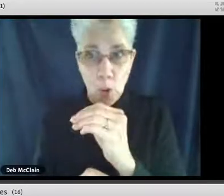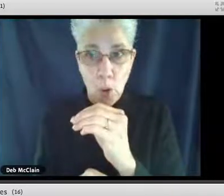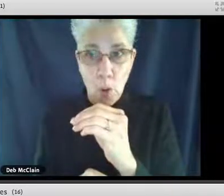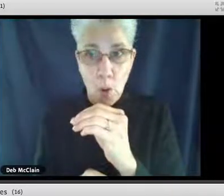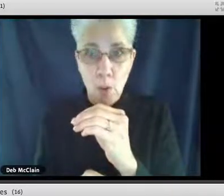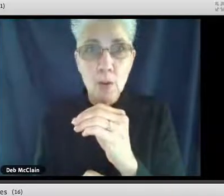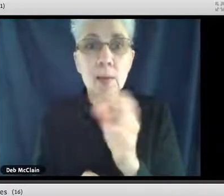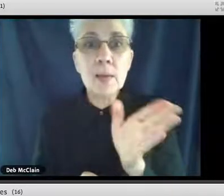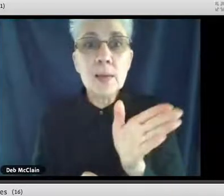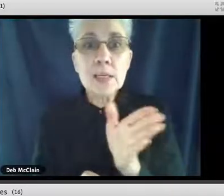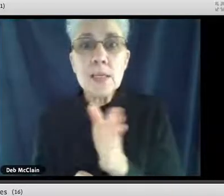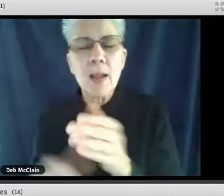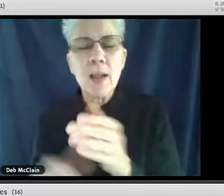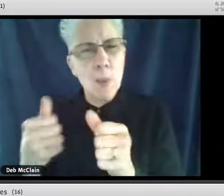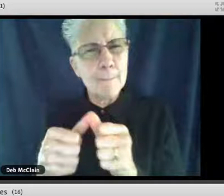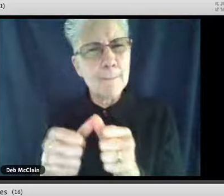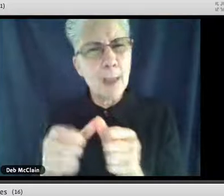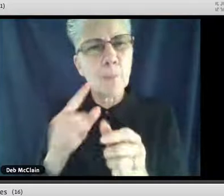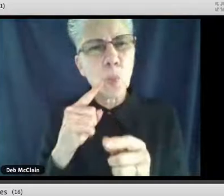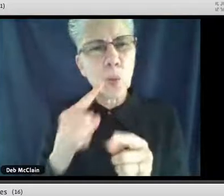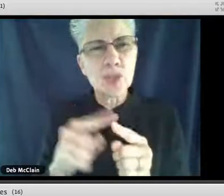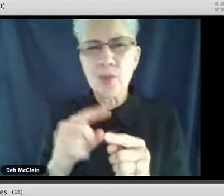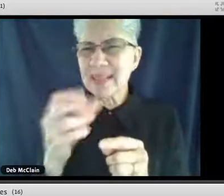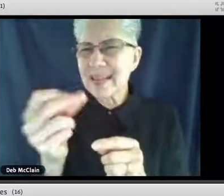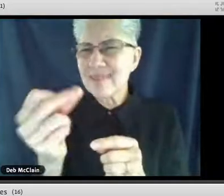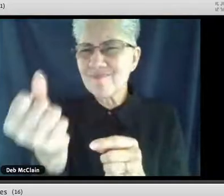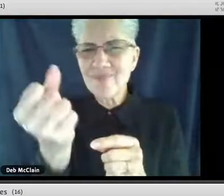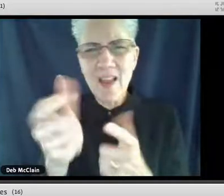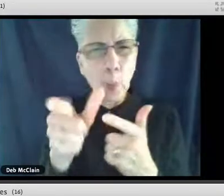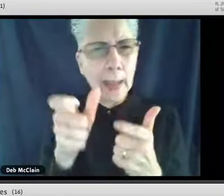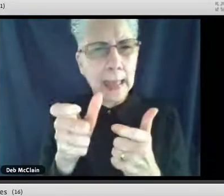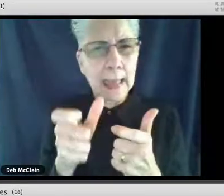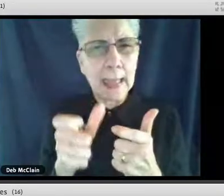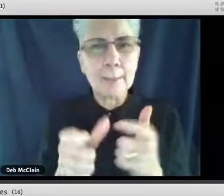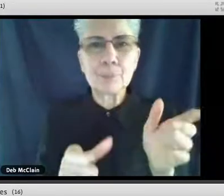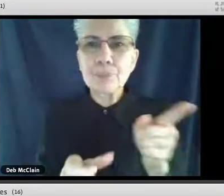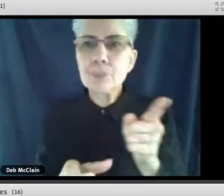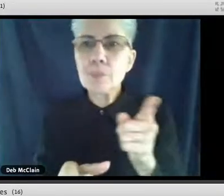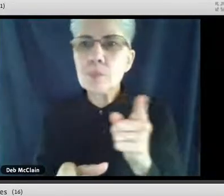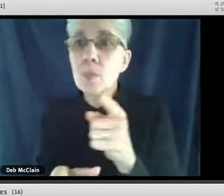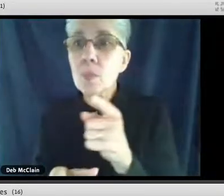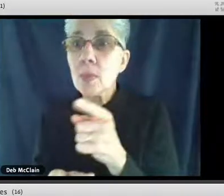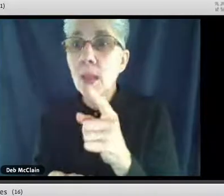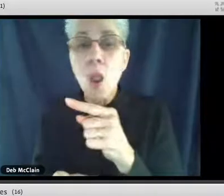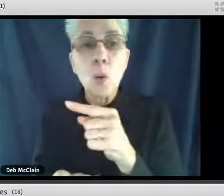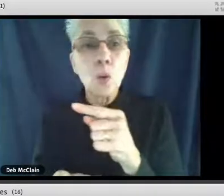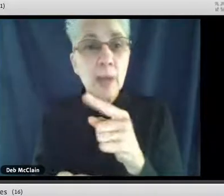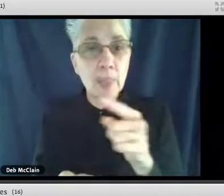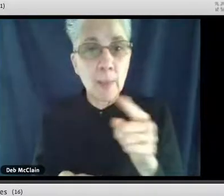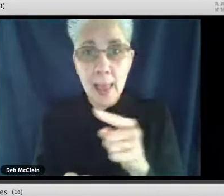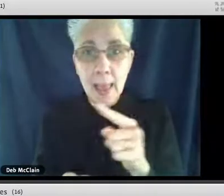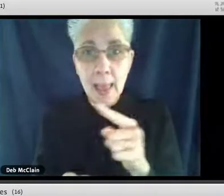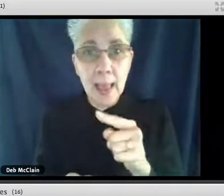Remember, we're doing this in, like, milliseconds, very quickly. Then we're sweeping. We go down the page a little. We sweep to the side again.